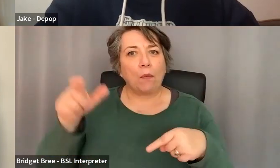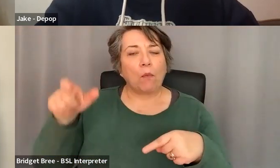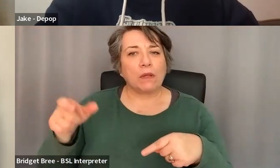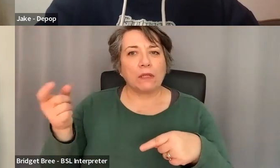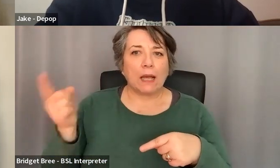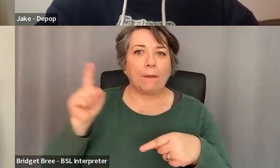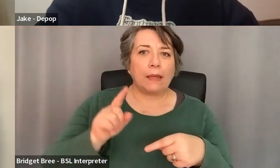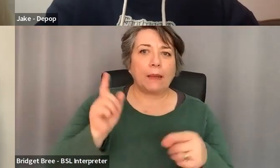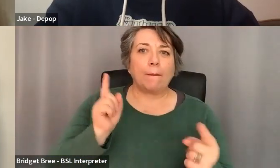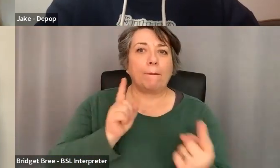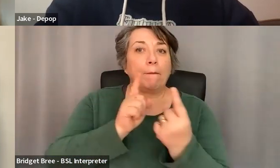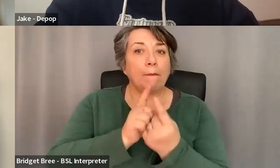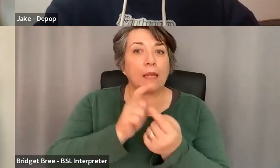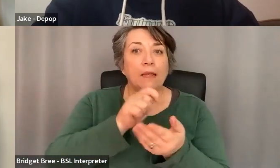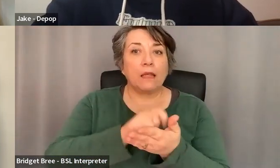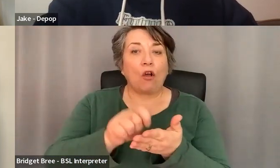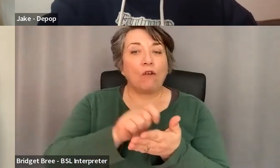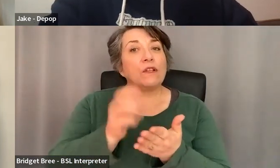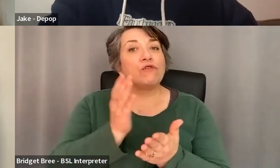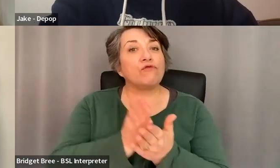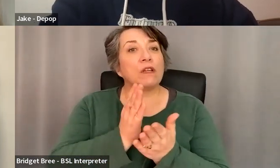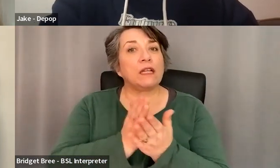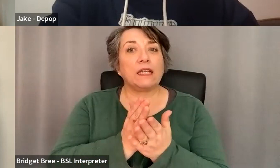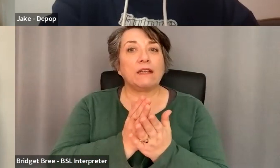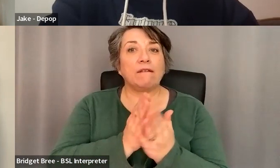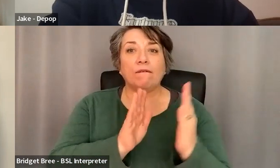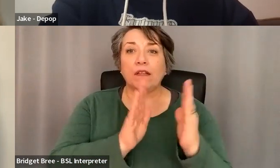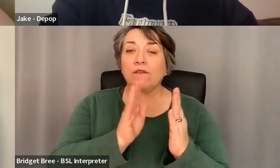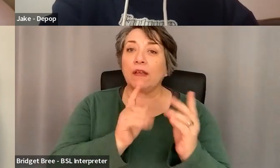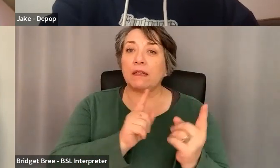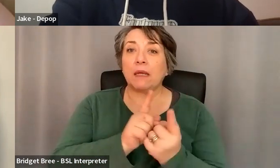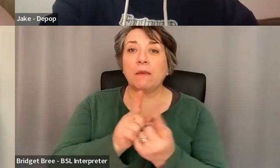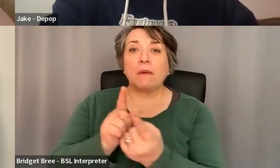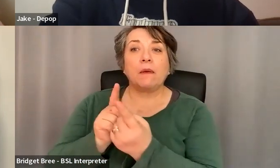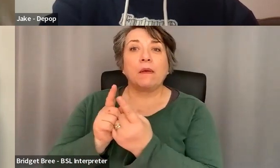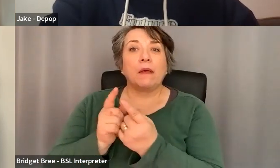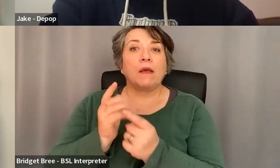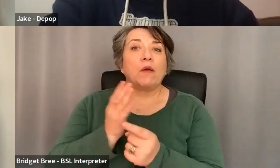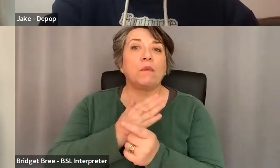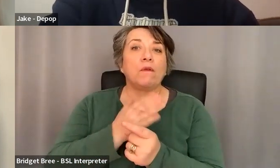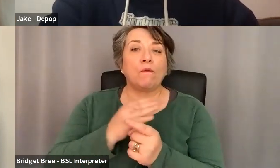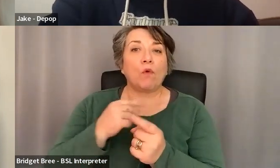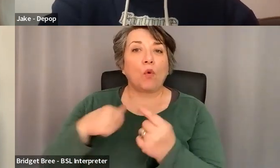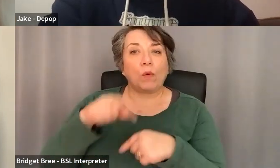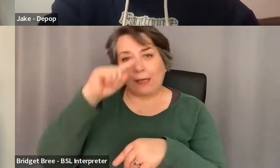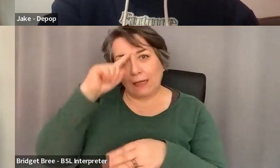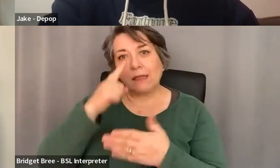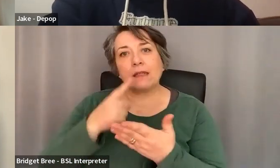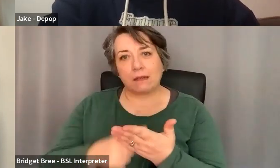the team, really get to know our space and the team itself, before both parties made the decision so there'd be loads of things we could we'd